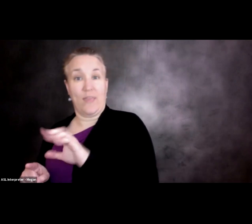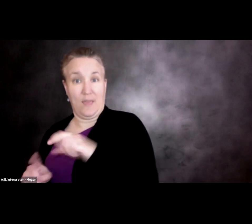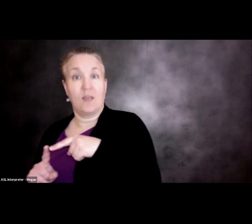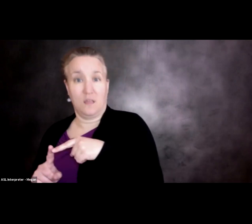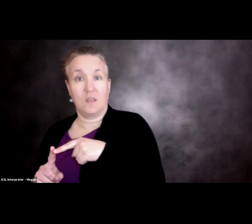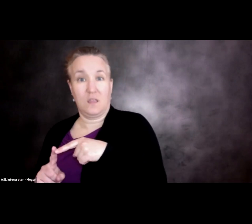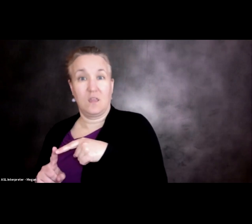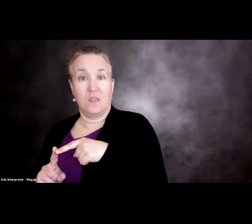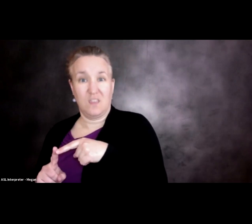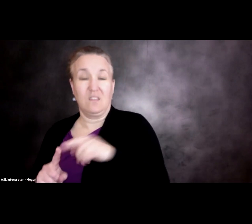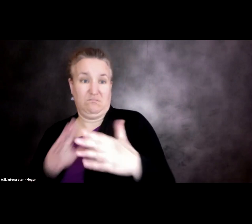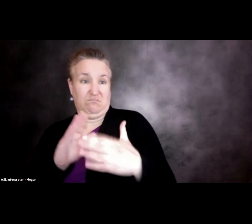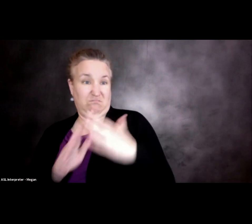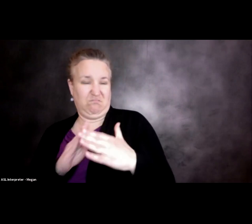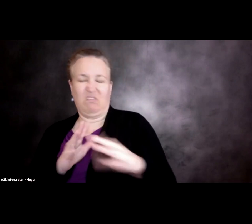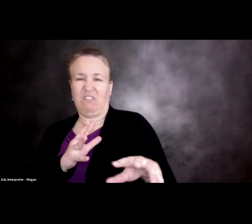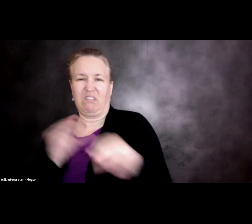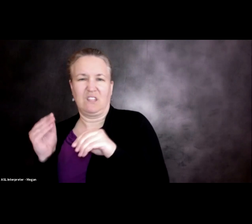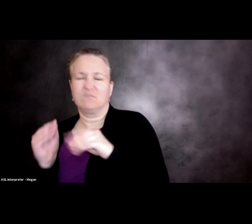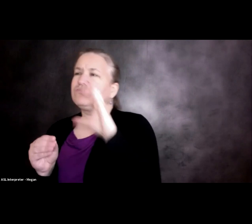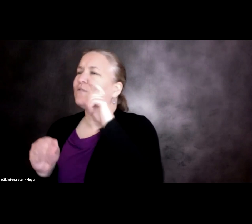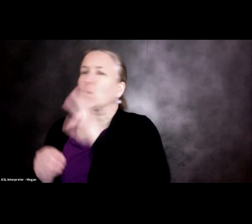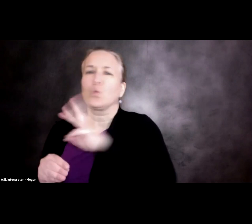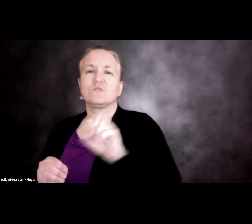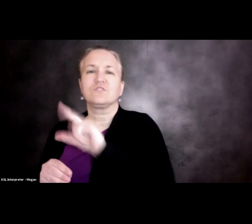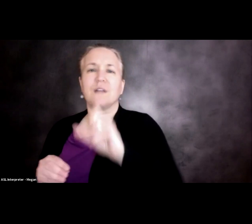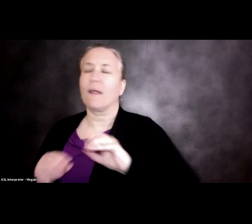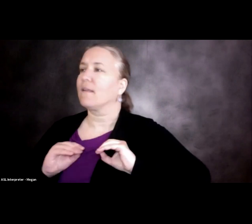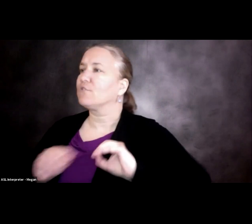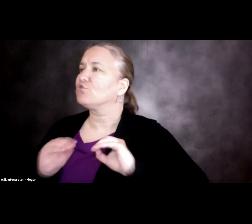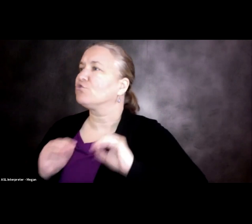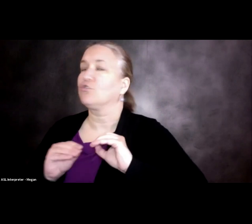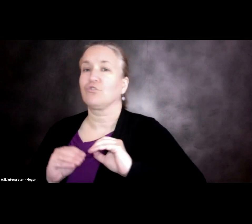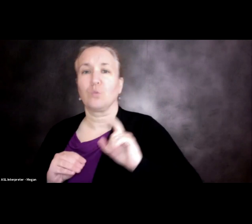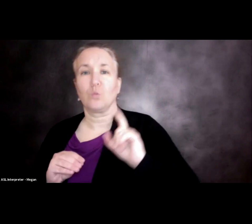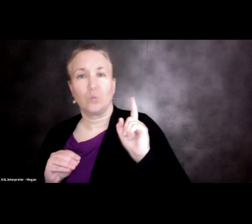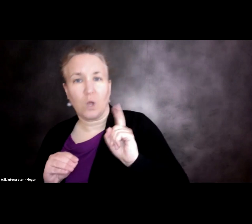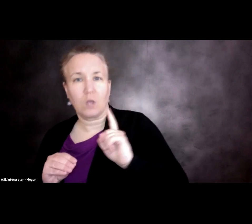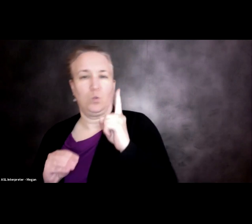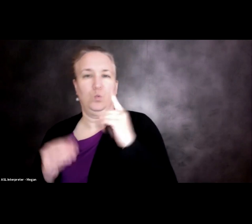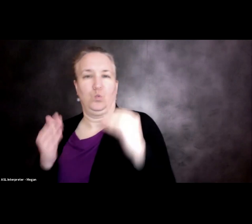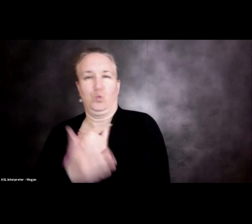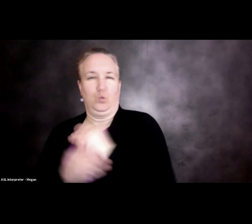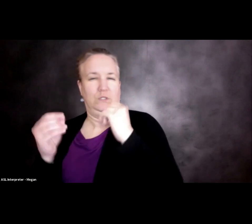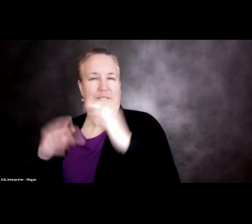Umuofia to seek Western style education at one of the new teacher training colleges.